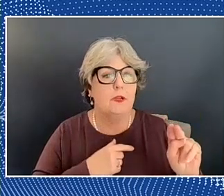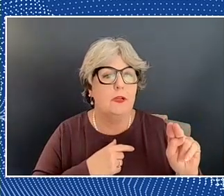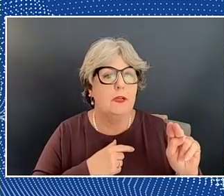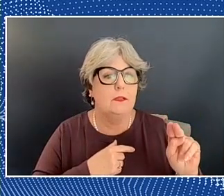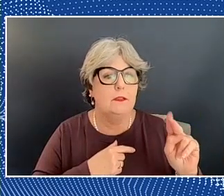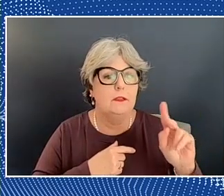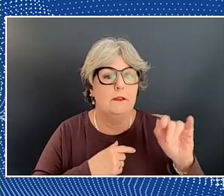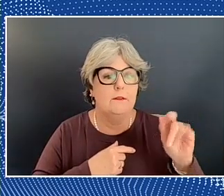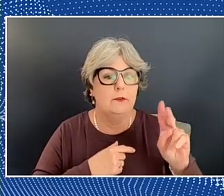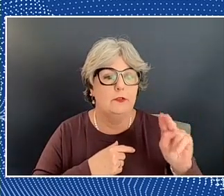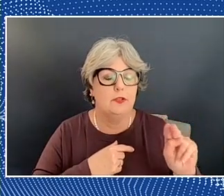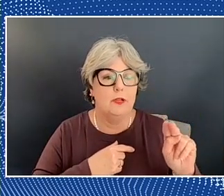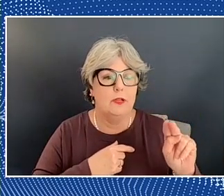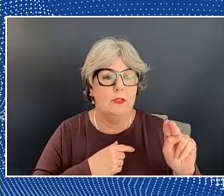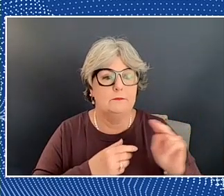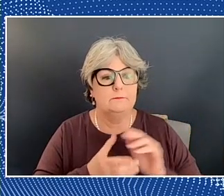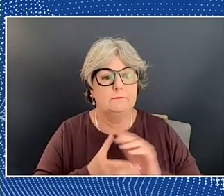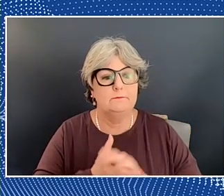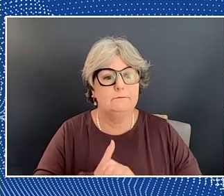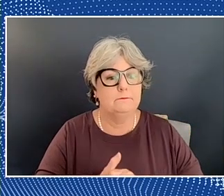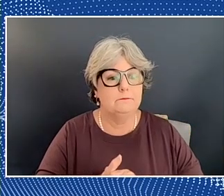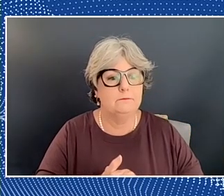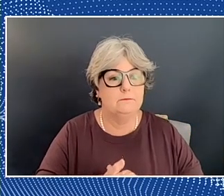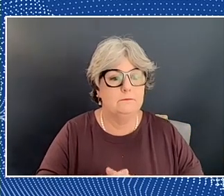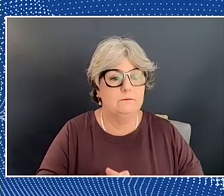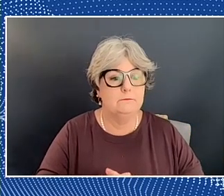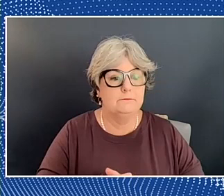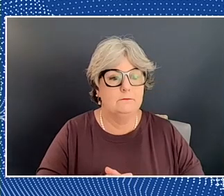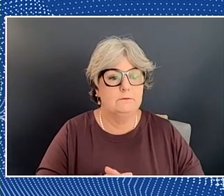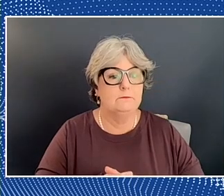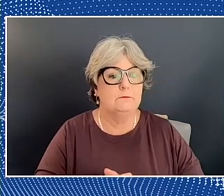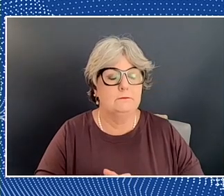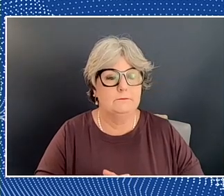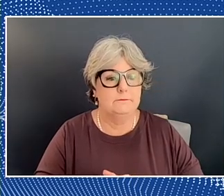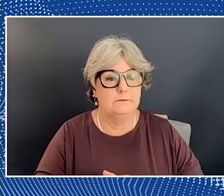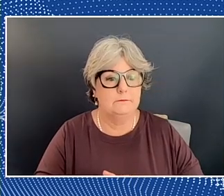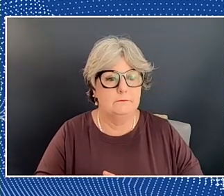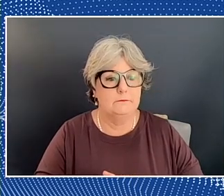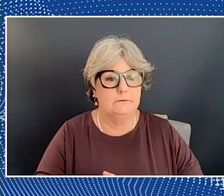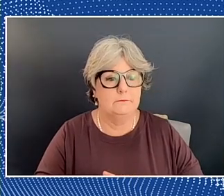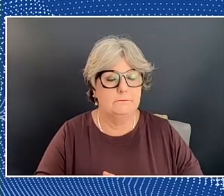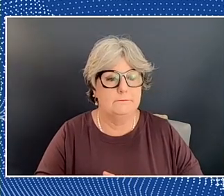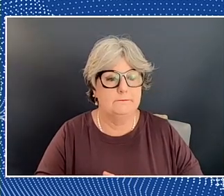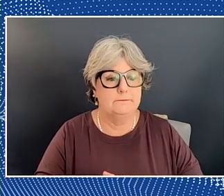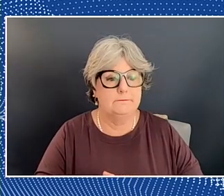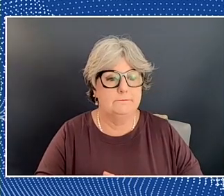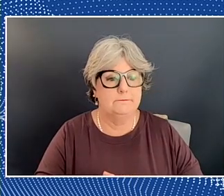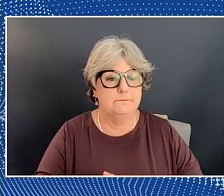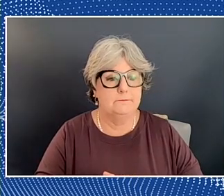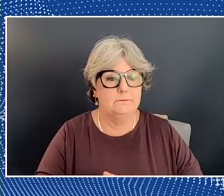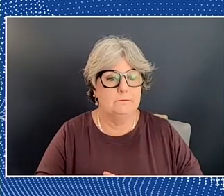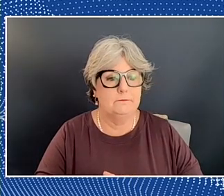Capital LLC. John, can you hear me? There we go.